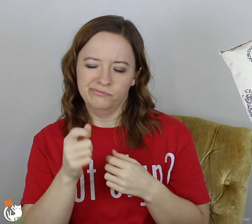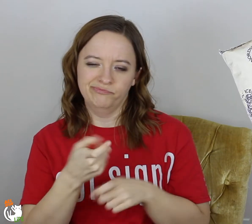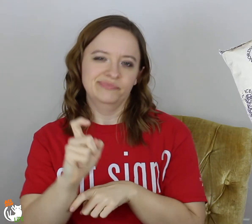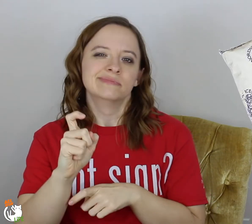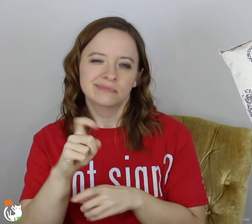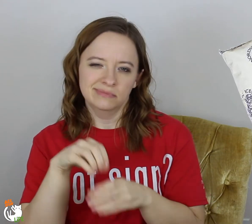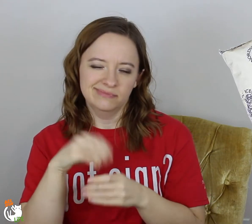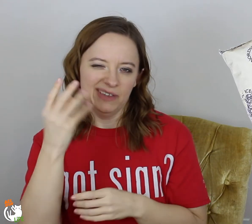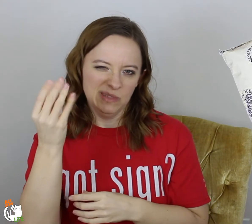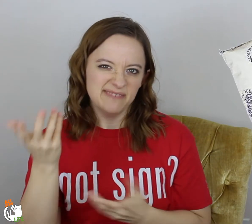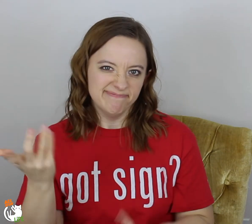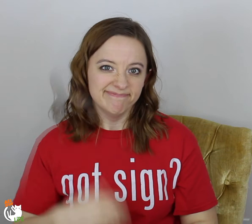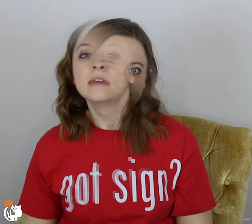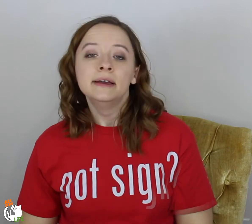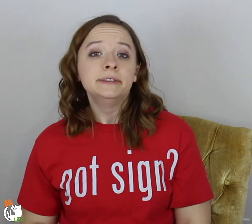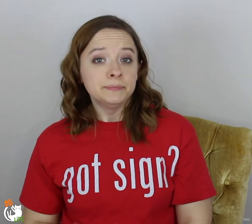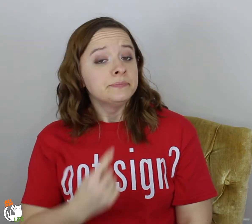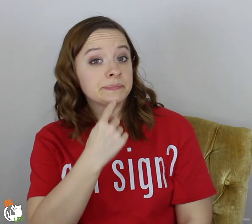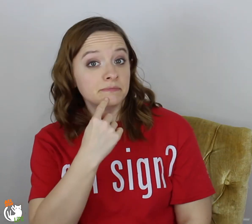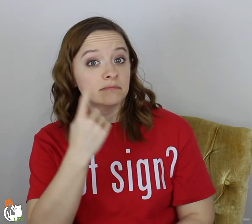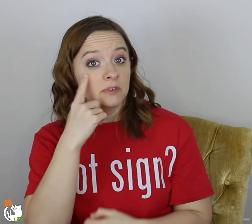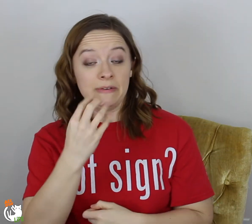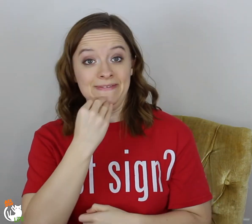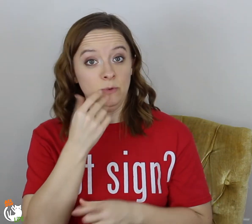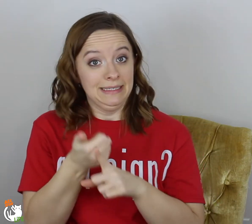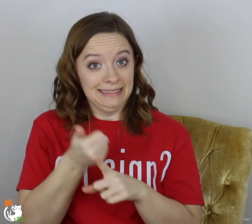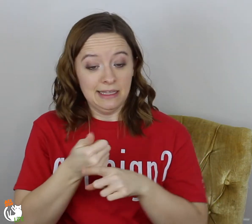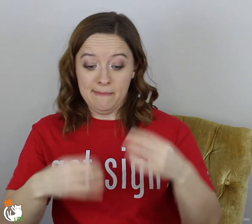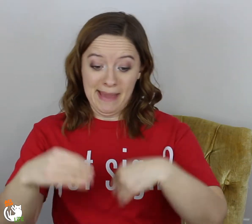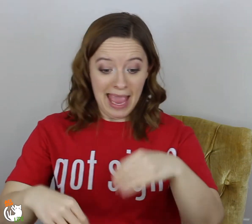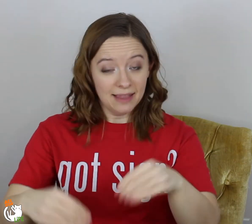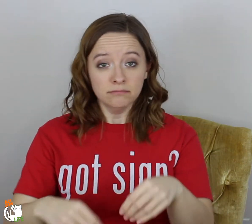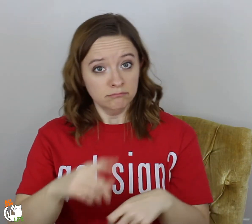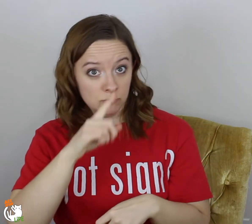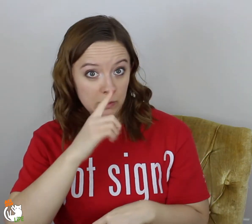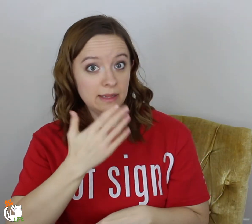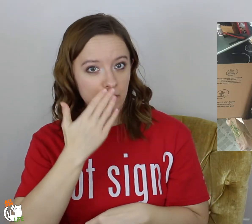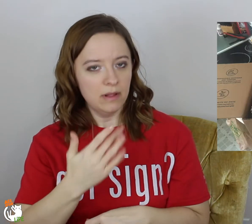so it won't get spoiled outside. Now, concerning how they pack the food,